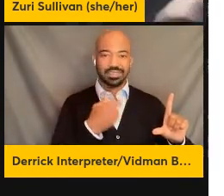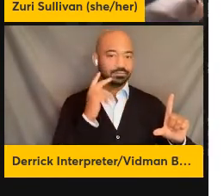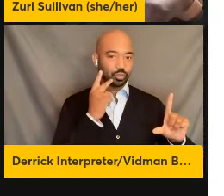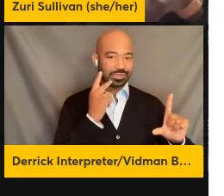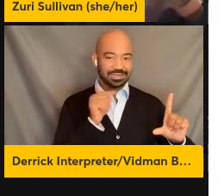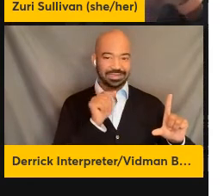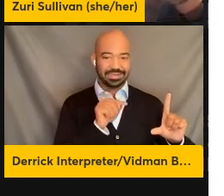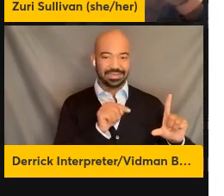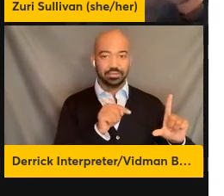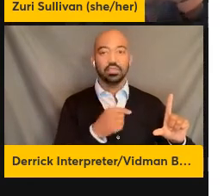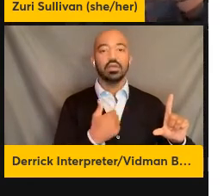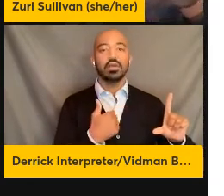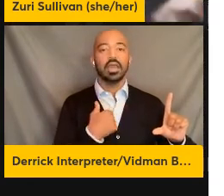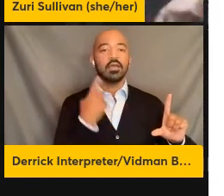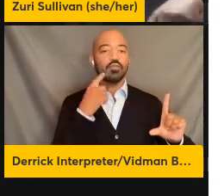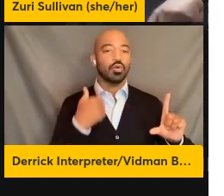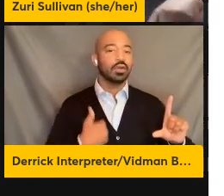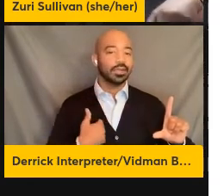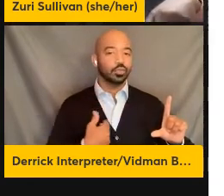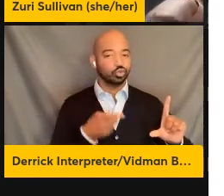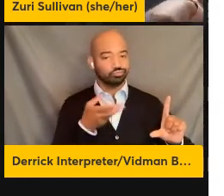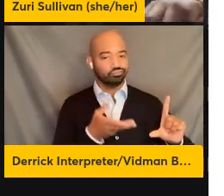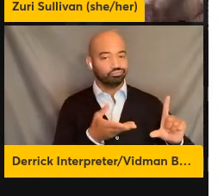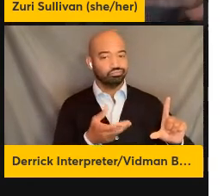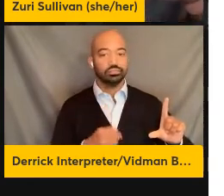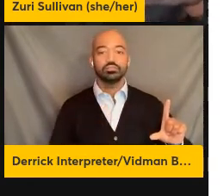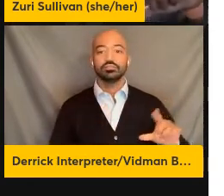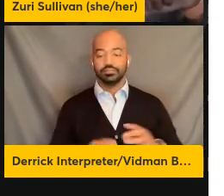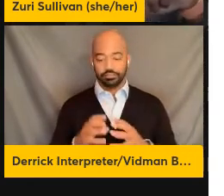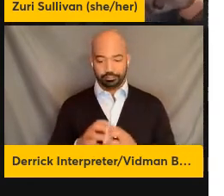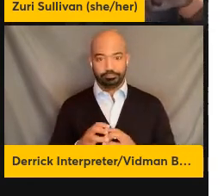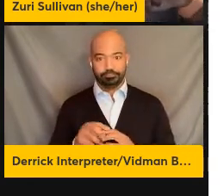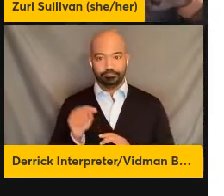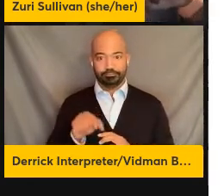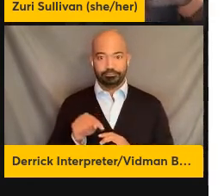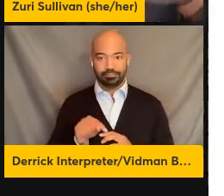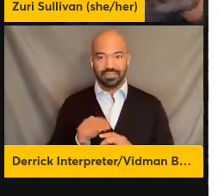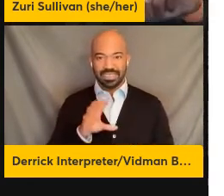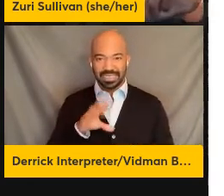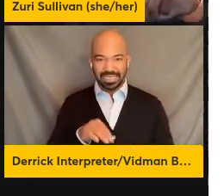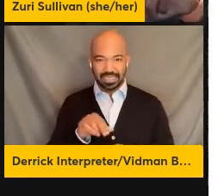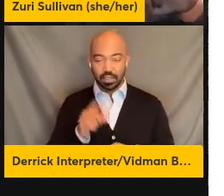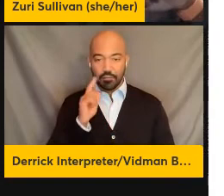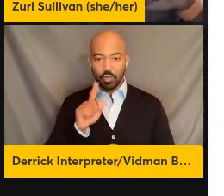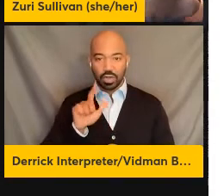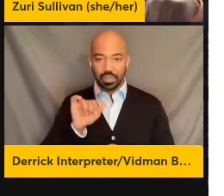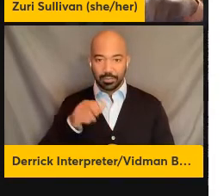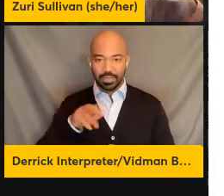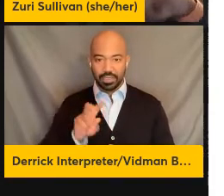upregulated in animals at a high protein diet. But if we look at the machinery involved in lipid handling, we see no difference